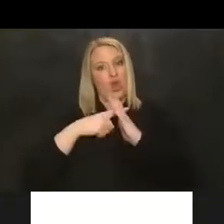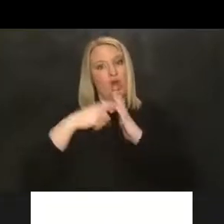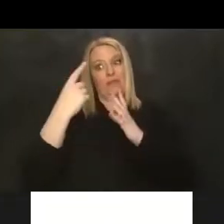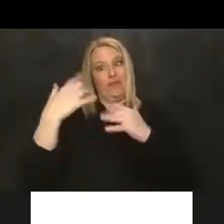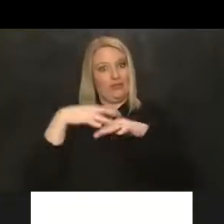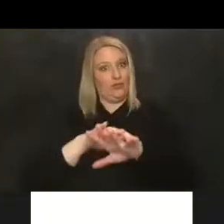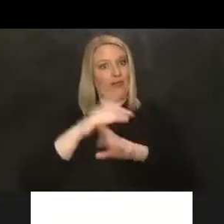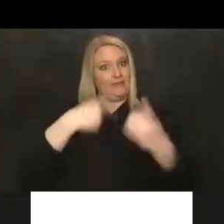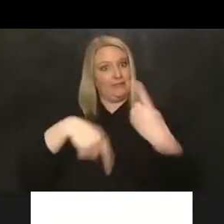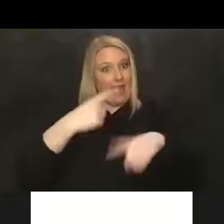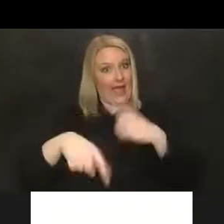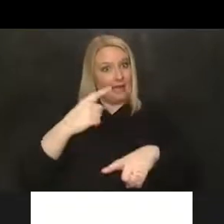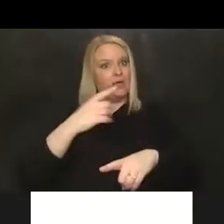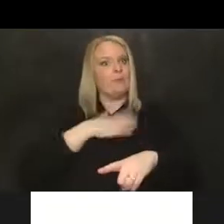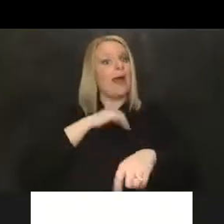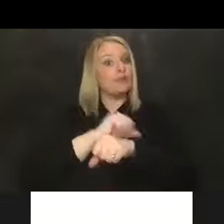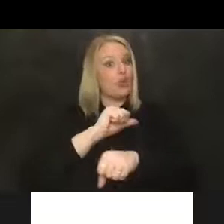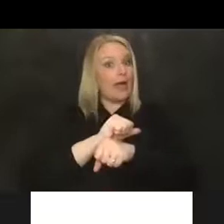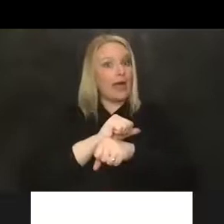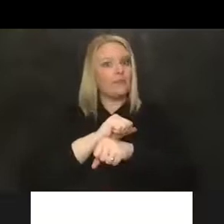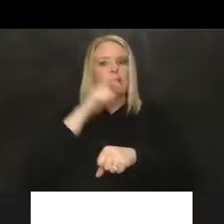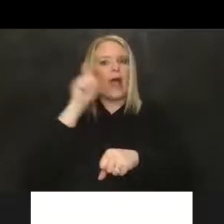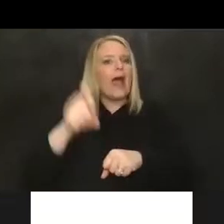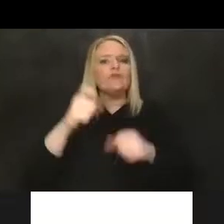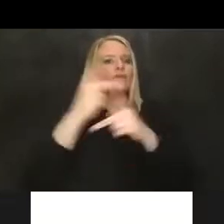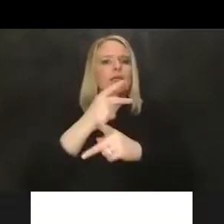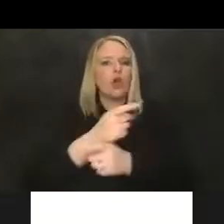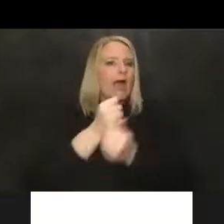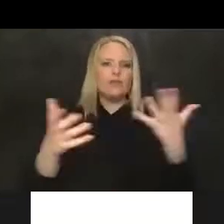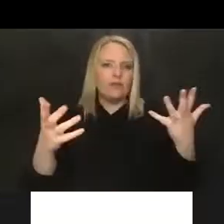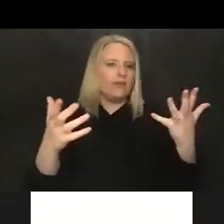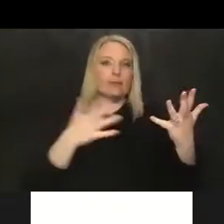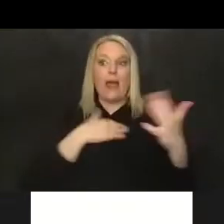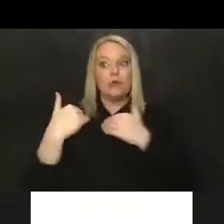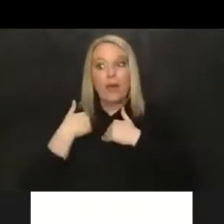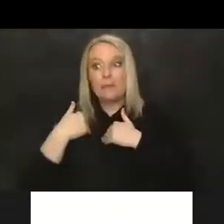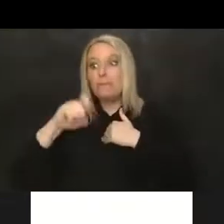my job is not to figure it all out, my job is not to answer questions, my job is to